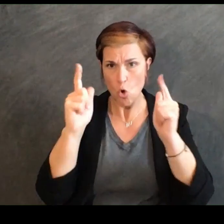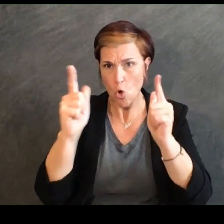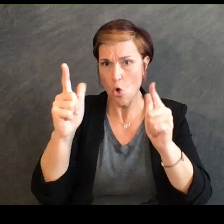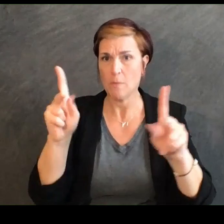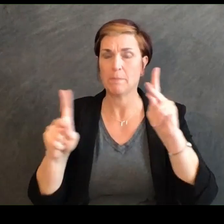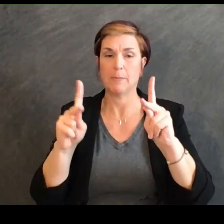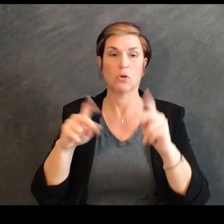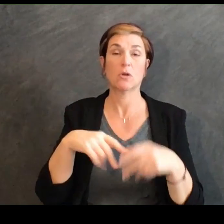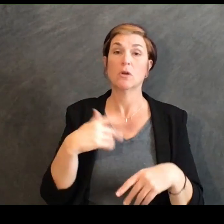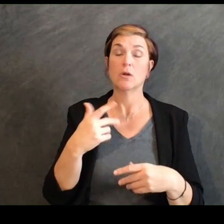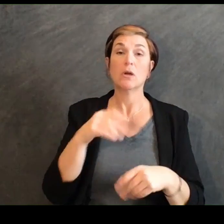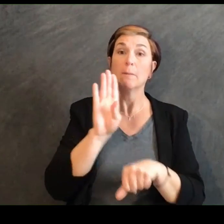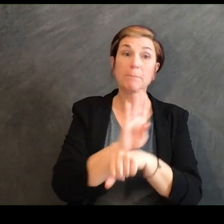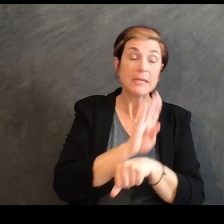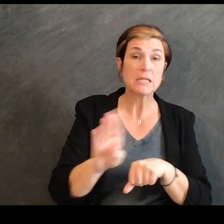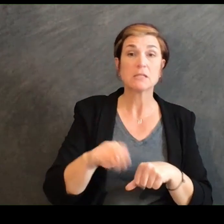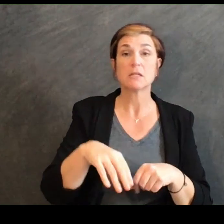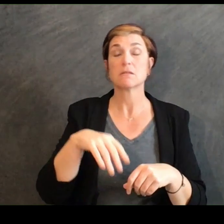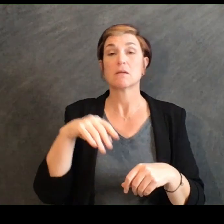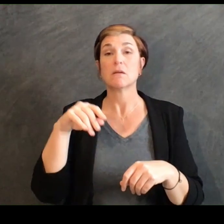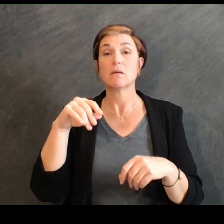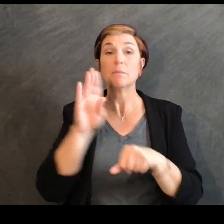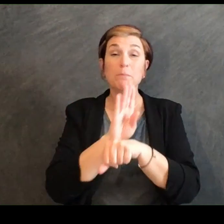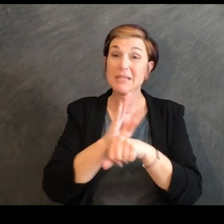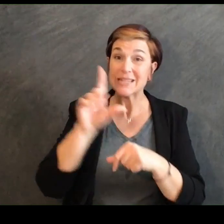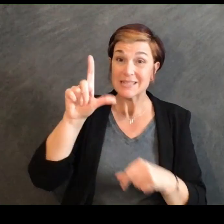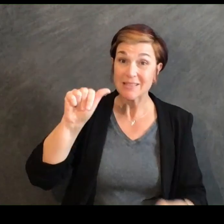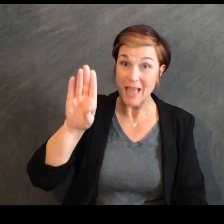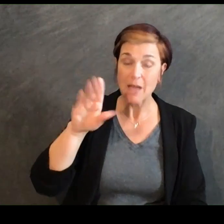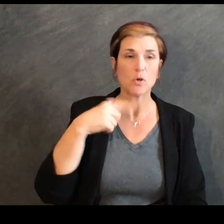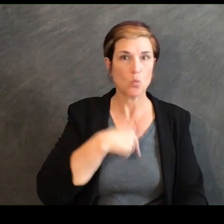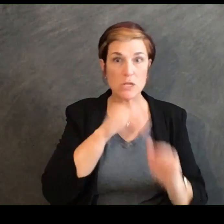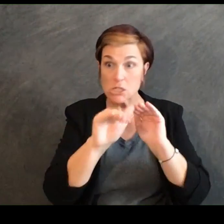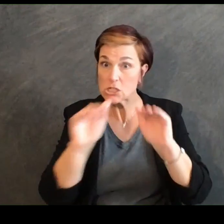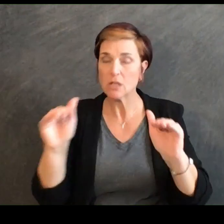what we knew then would be the need for testing across the spectrum and